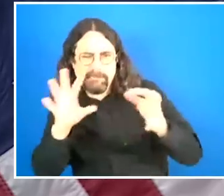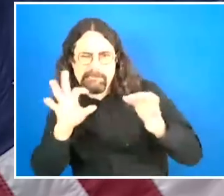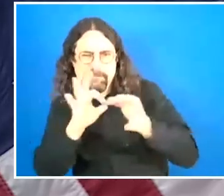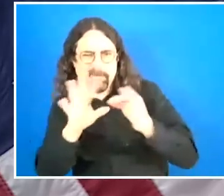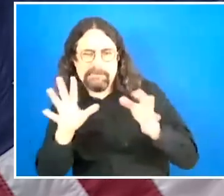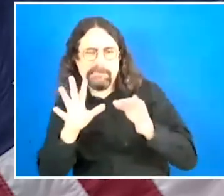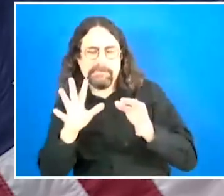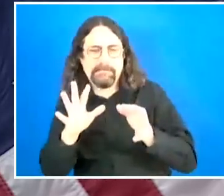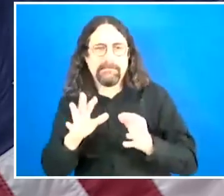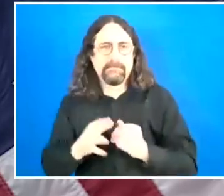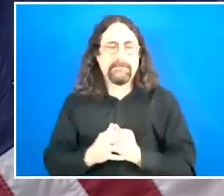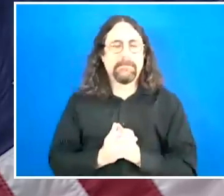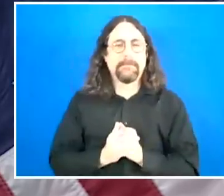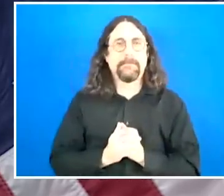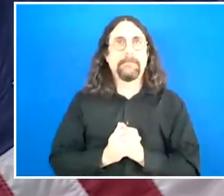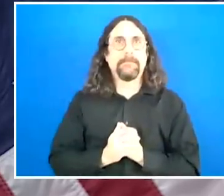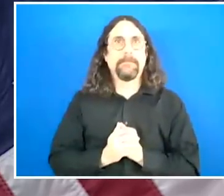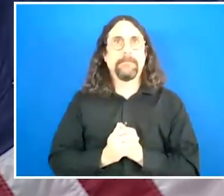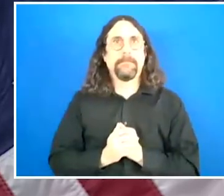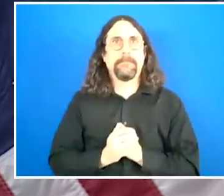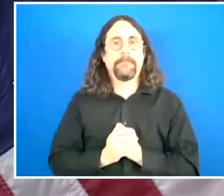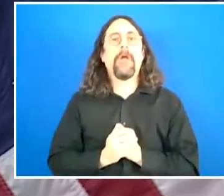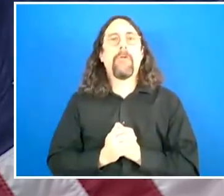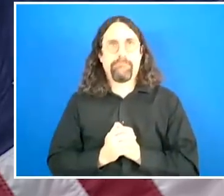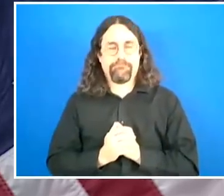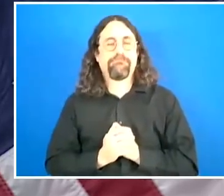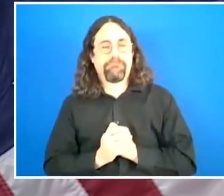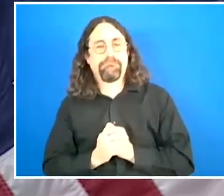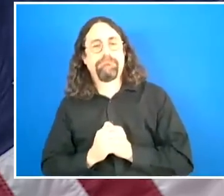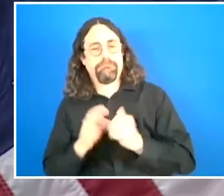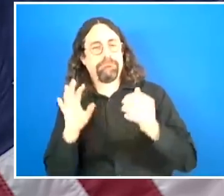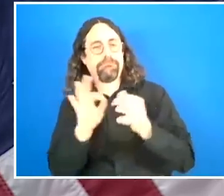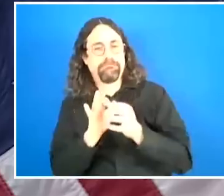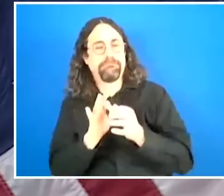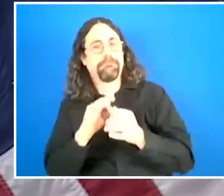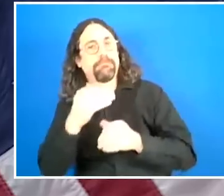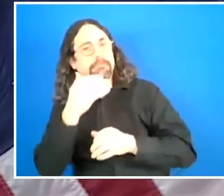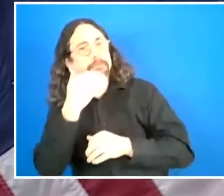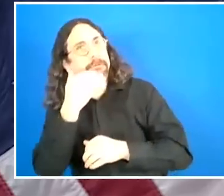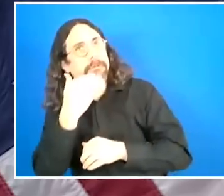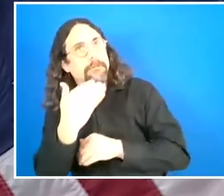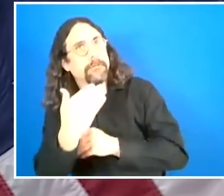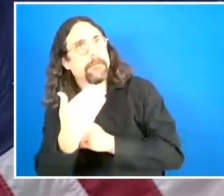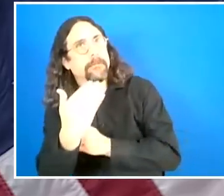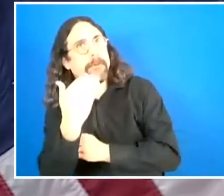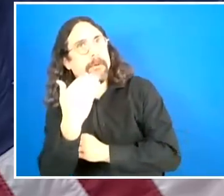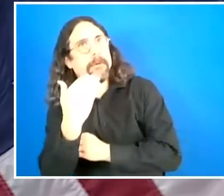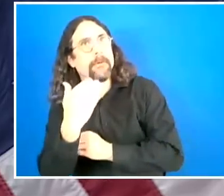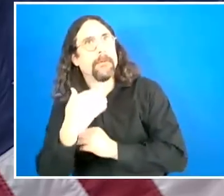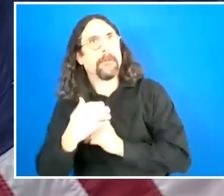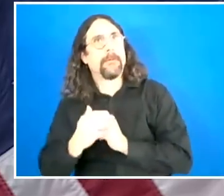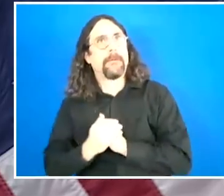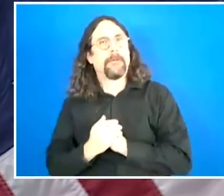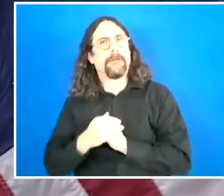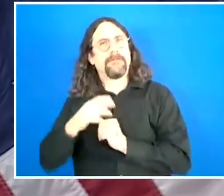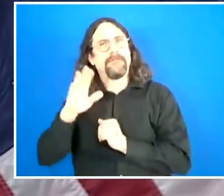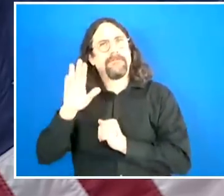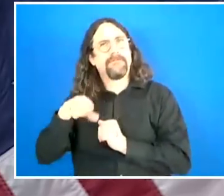THERE YOU GO. SO GOOD MORNING. REAL ESTATE IS A